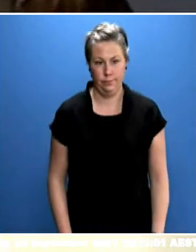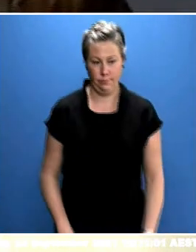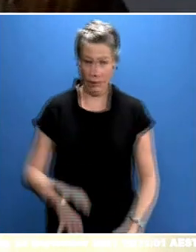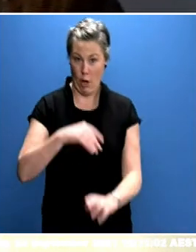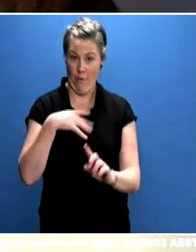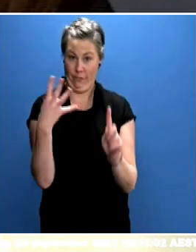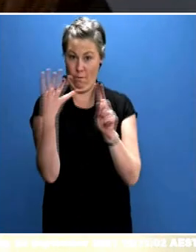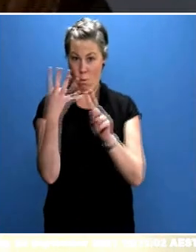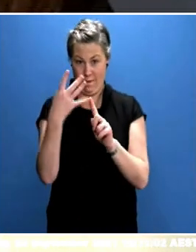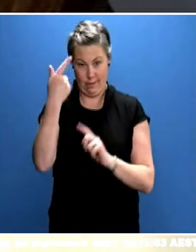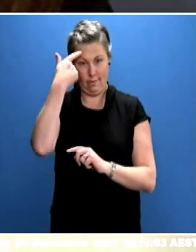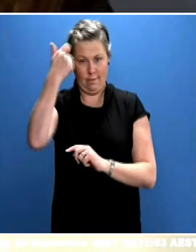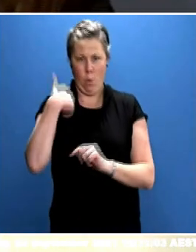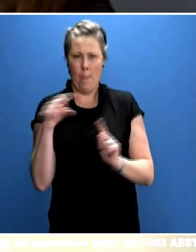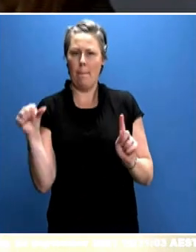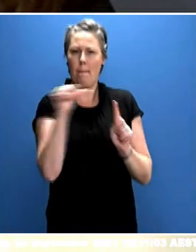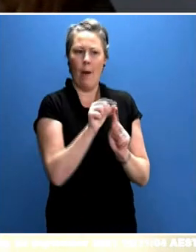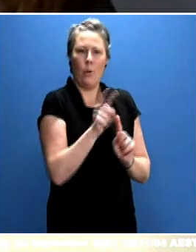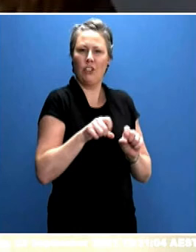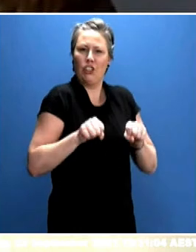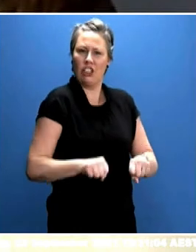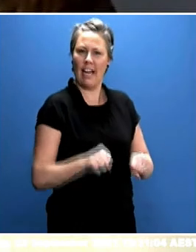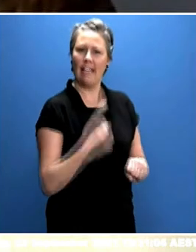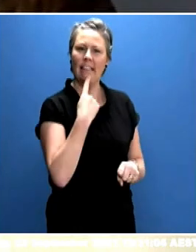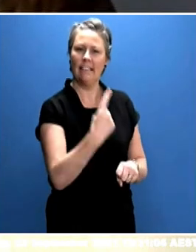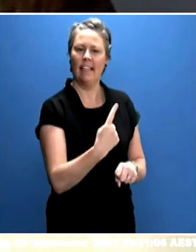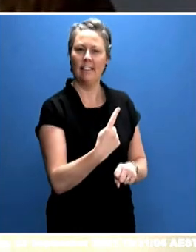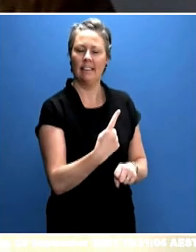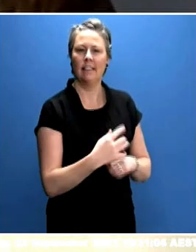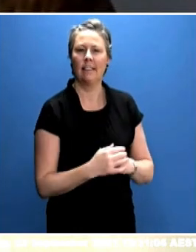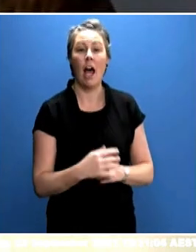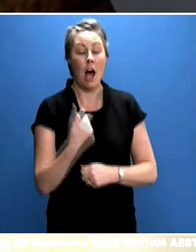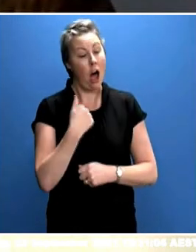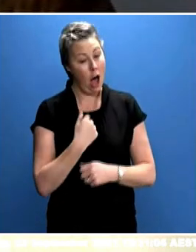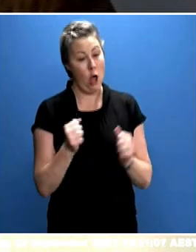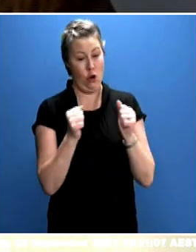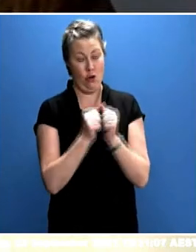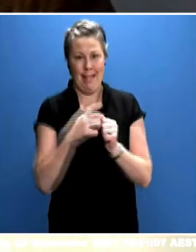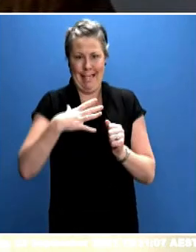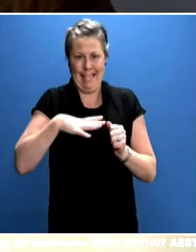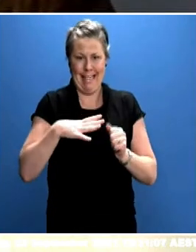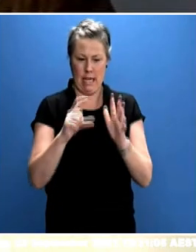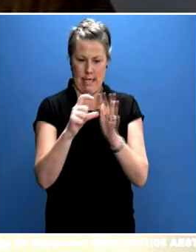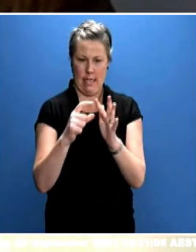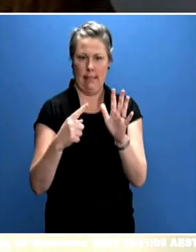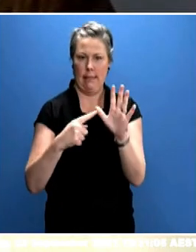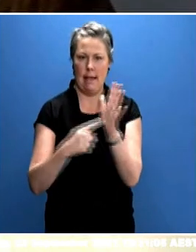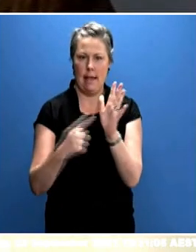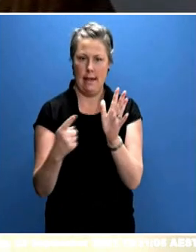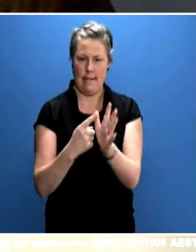in relation to data, I respectfully agree that data is incredibly important.